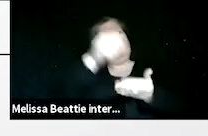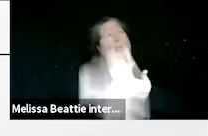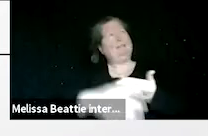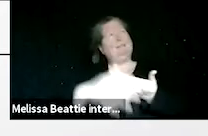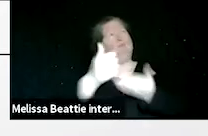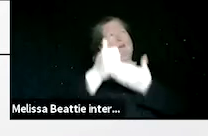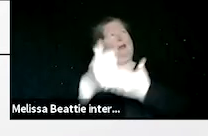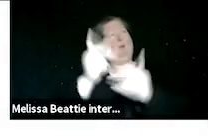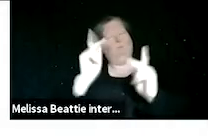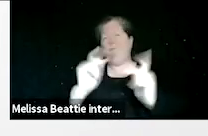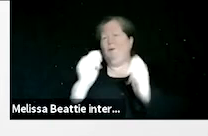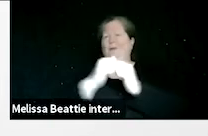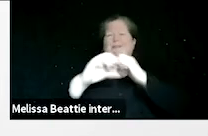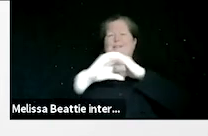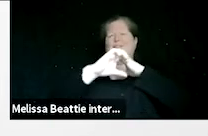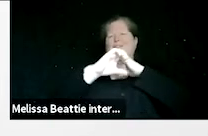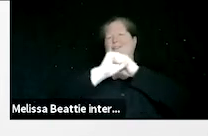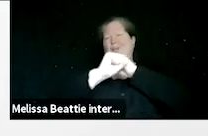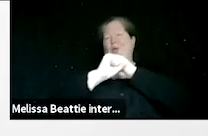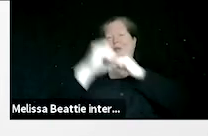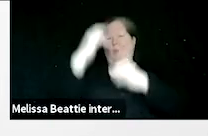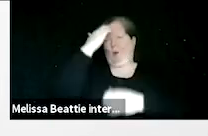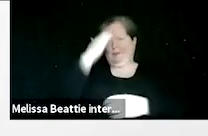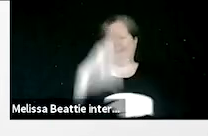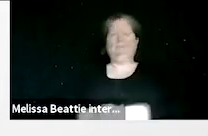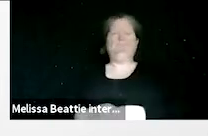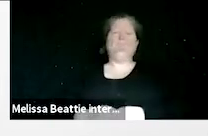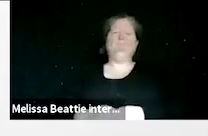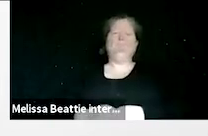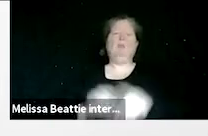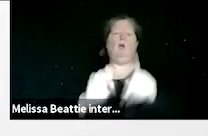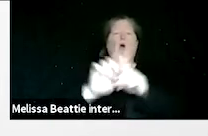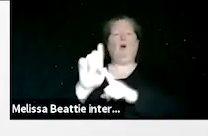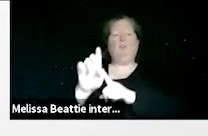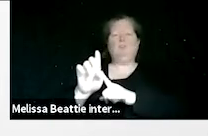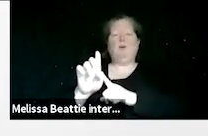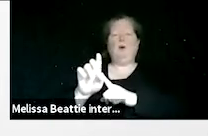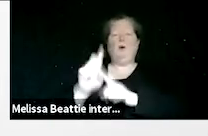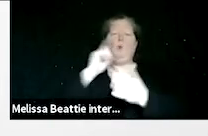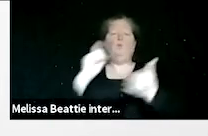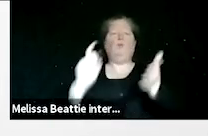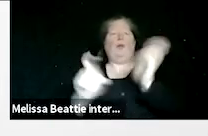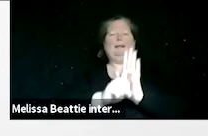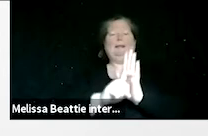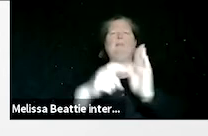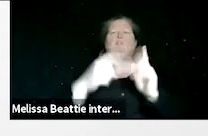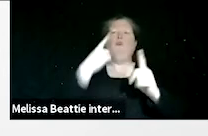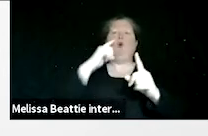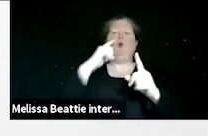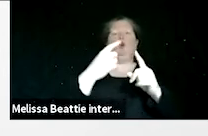Ben Woelk: We also recognize the fishing expert, whoever in each group reported the most fish and